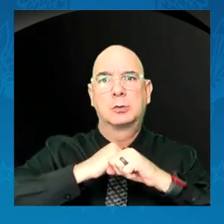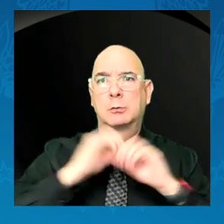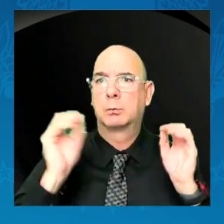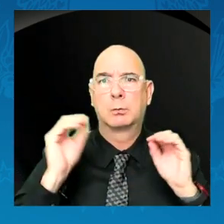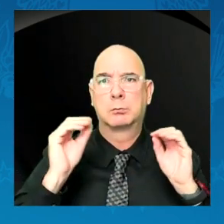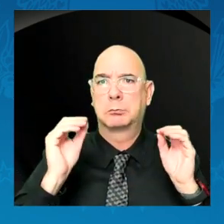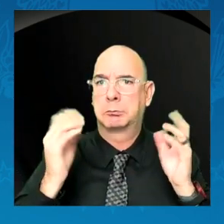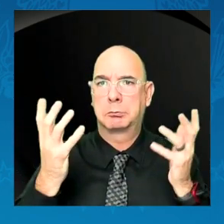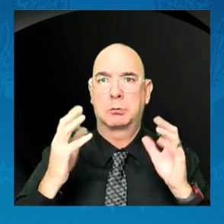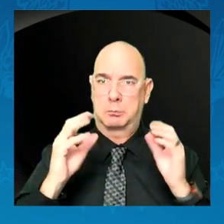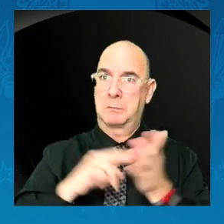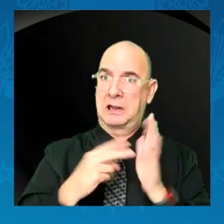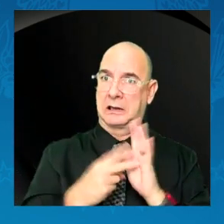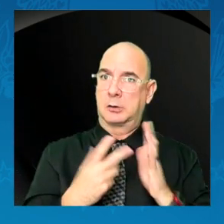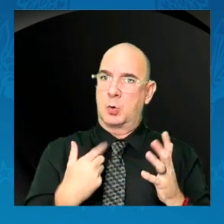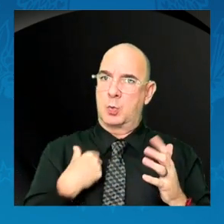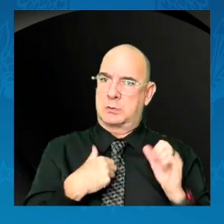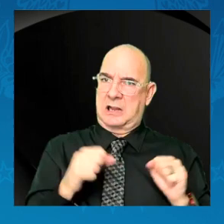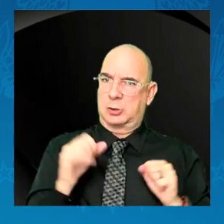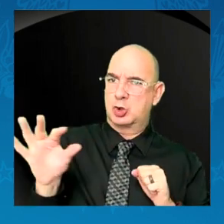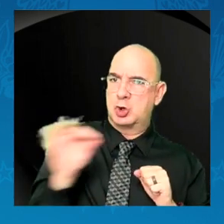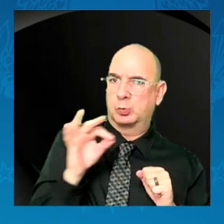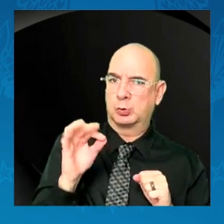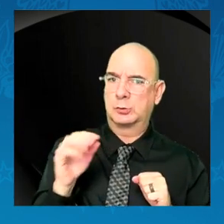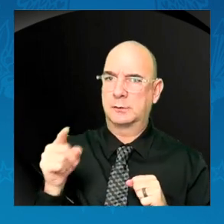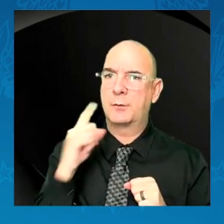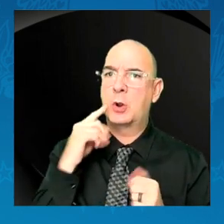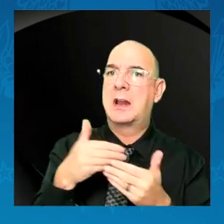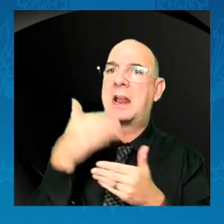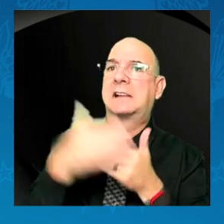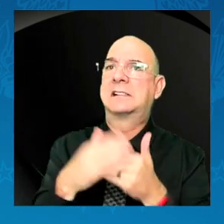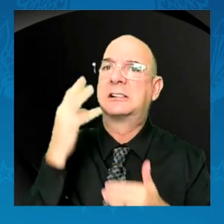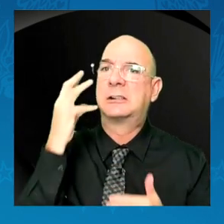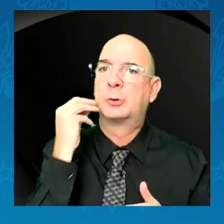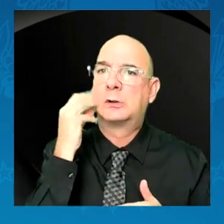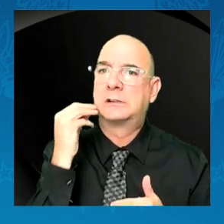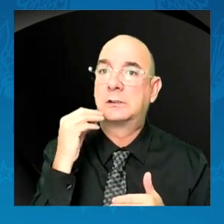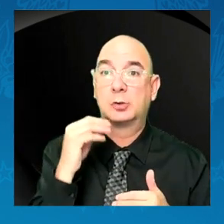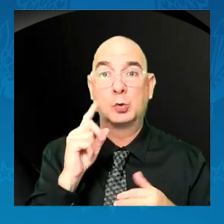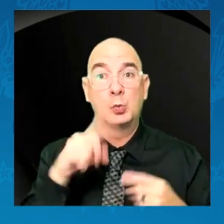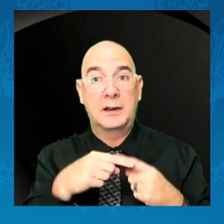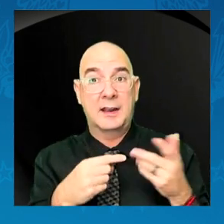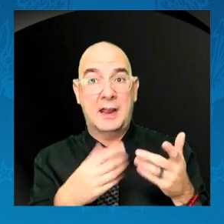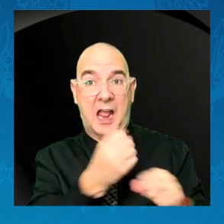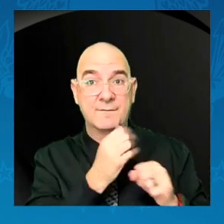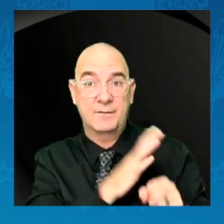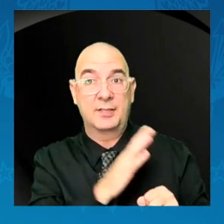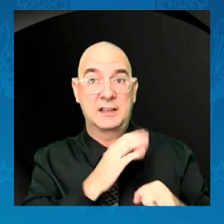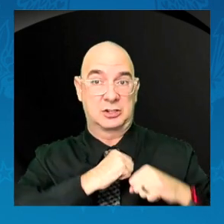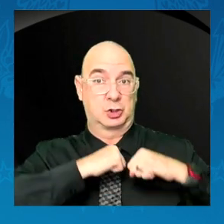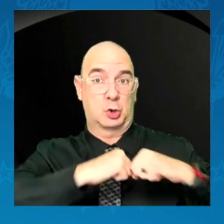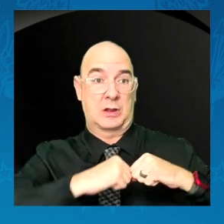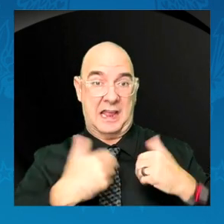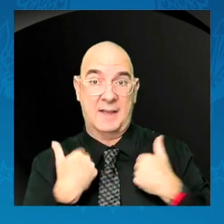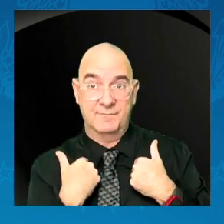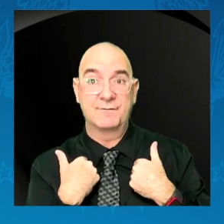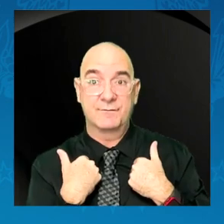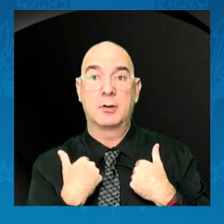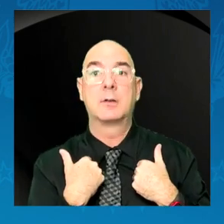as their next experience. Once they have a clearance and frankly, NASA has been a critical partner in our efforts across the board